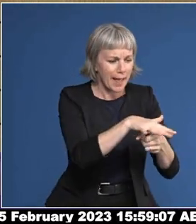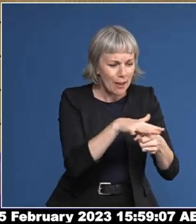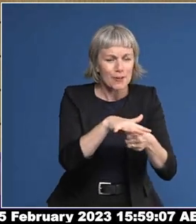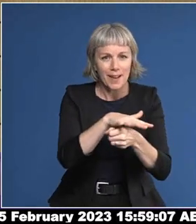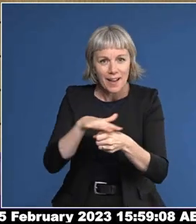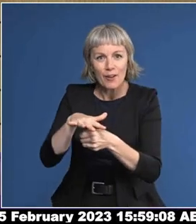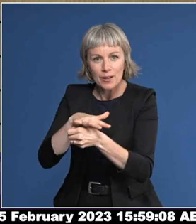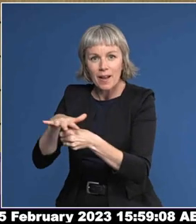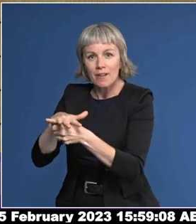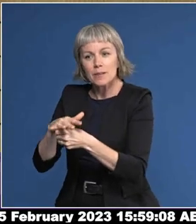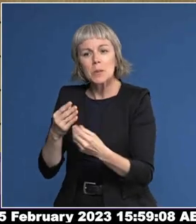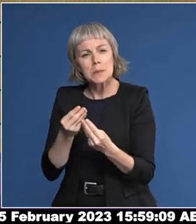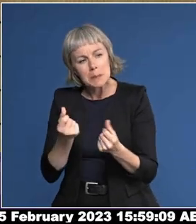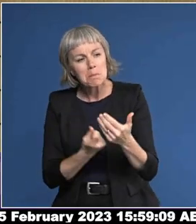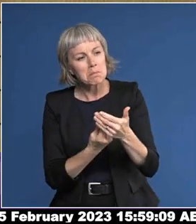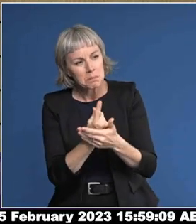But, again, they aren't necessarily well-defined at the moment.